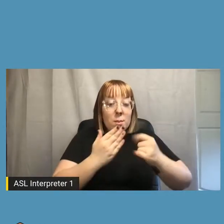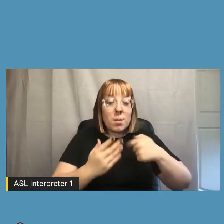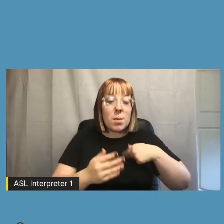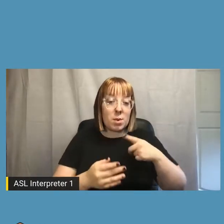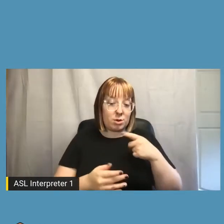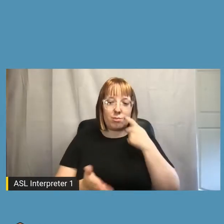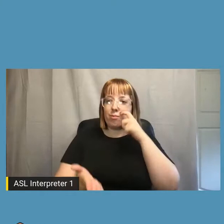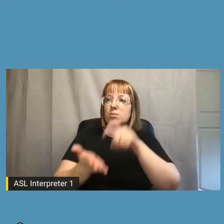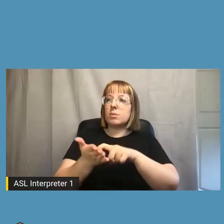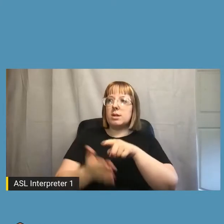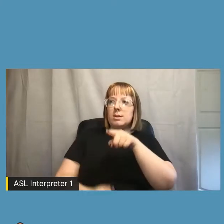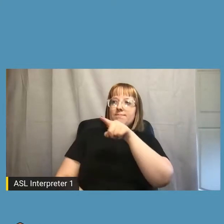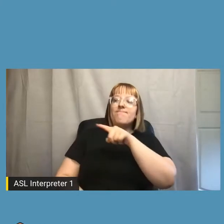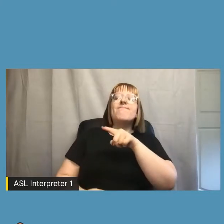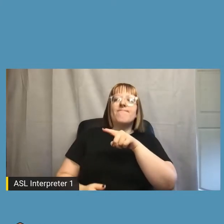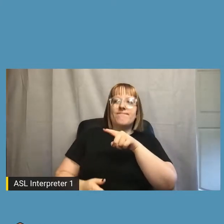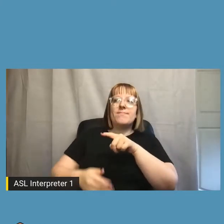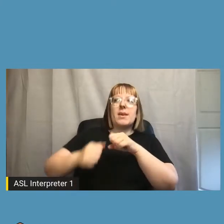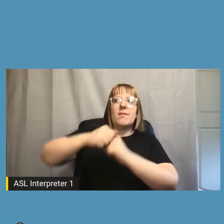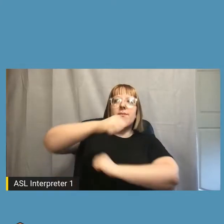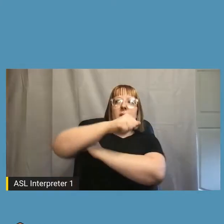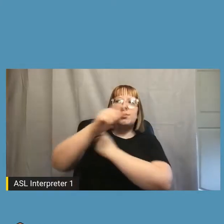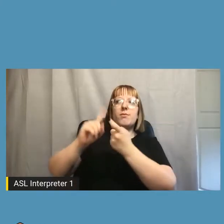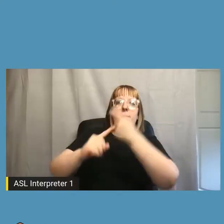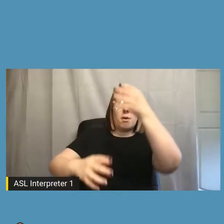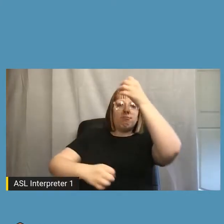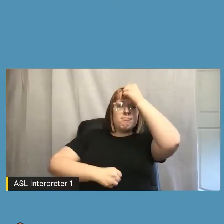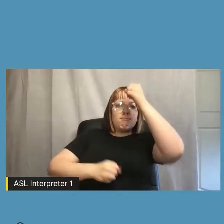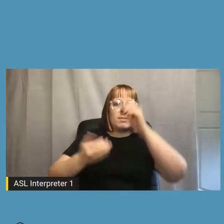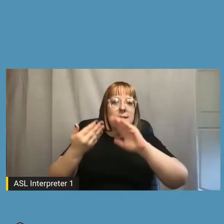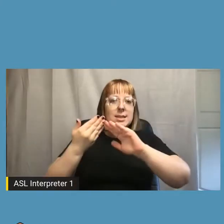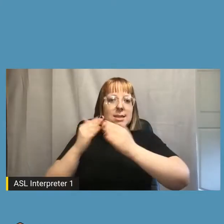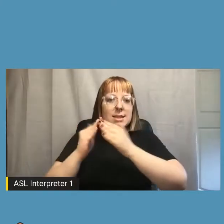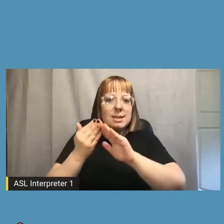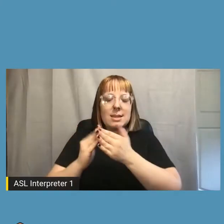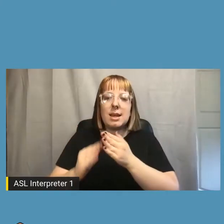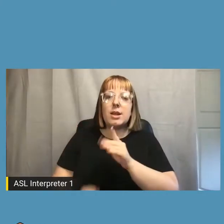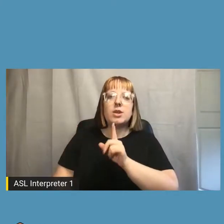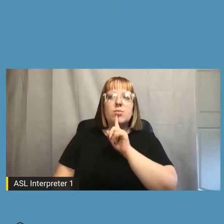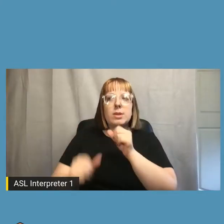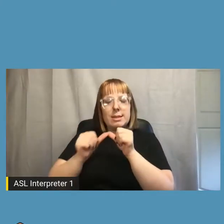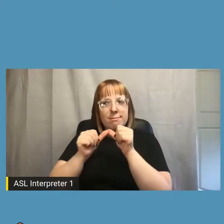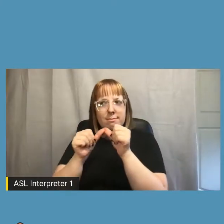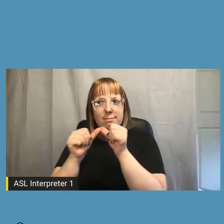were founded within a colonizing society which perpetuated the exclusions and erasures of many